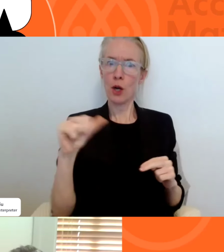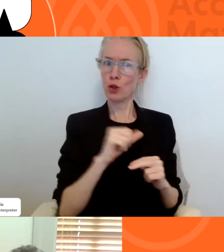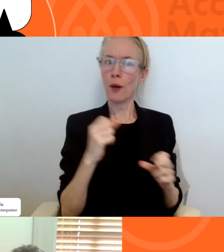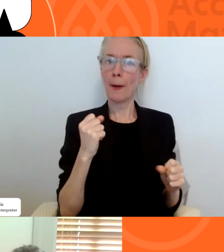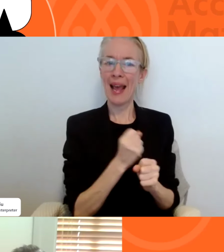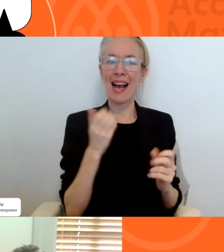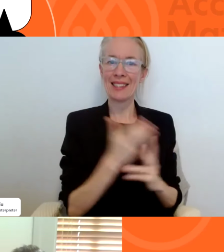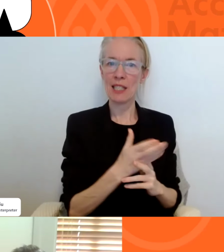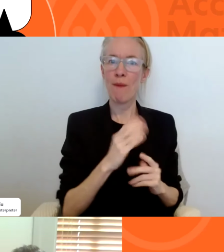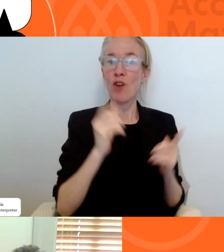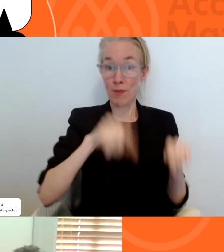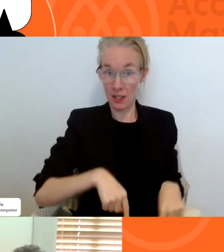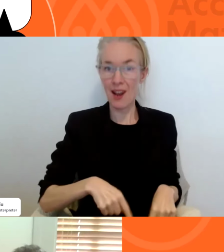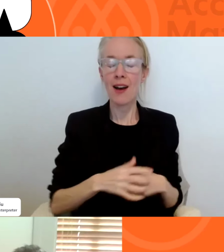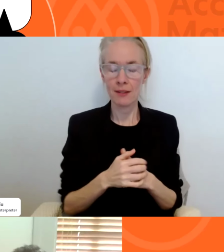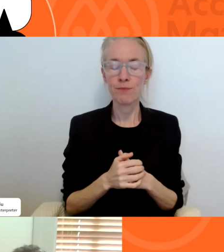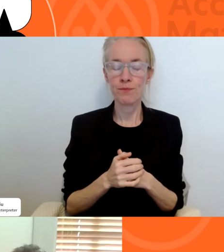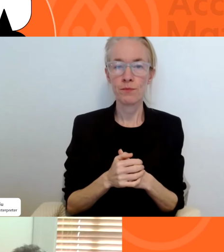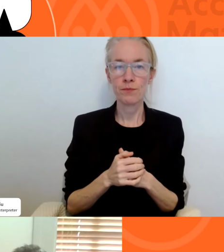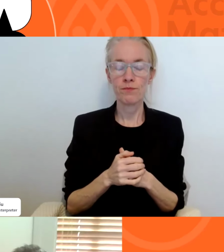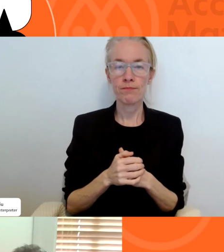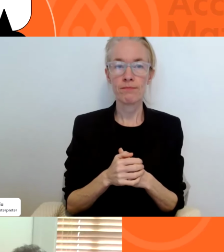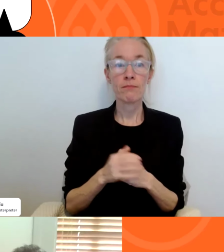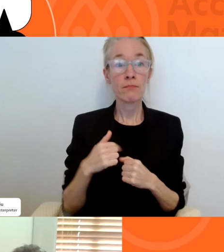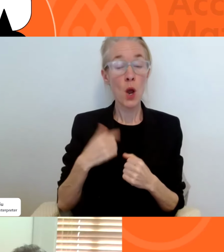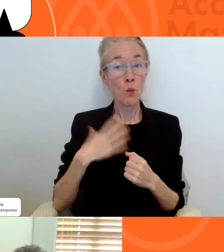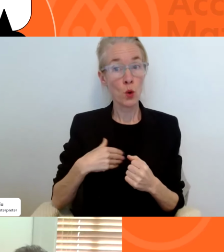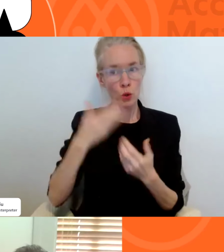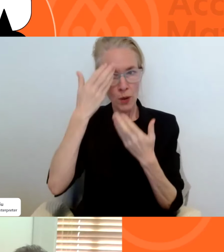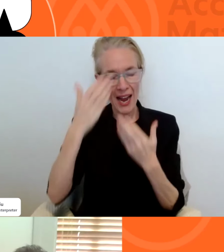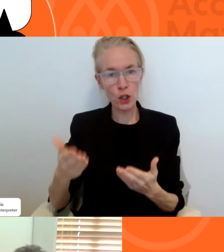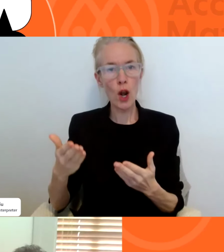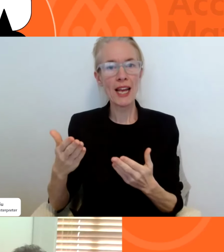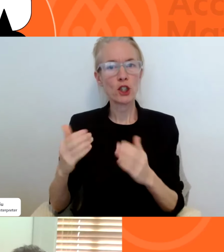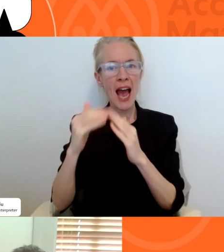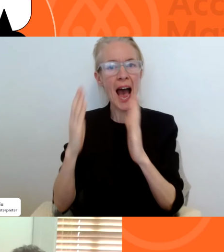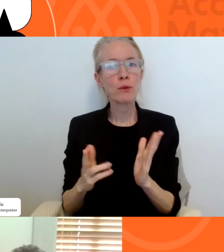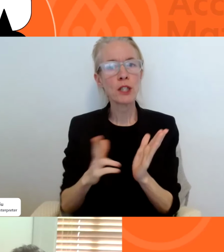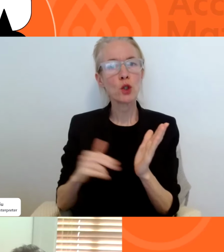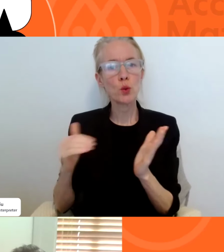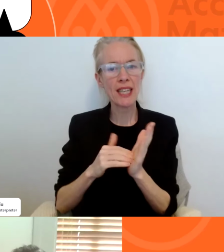to recognise the efforts of Kainga Ora in particular to provide for